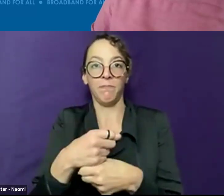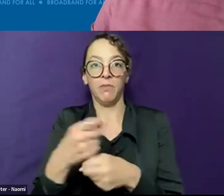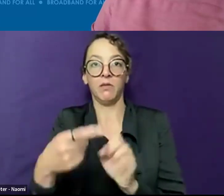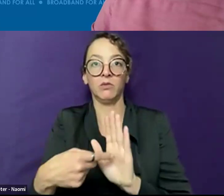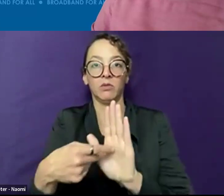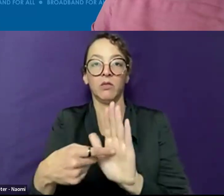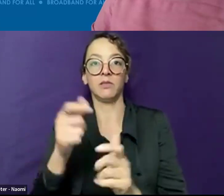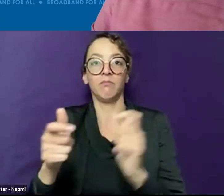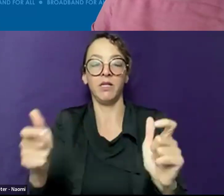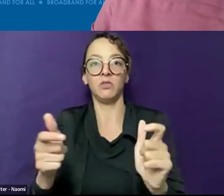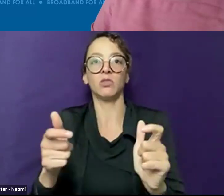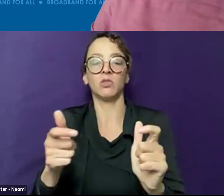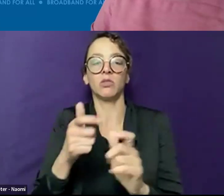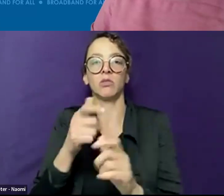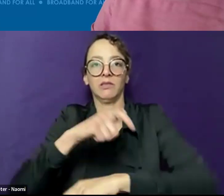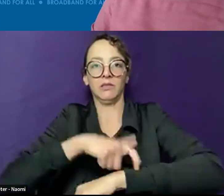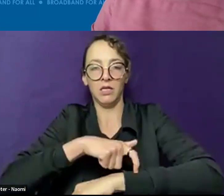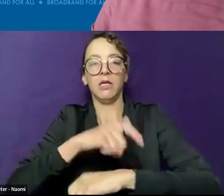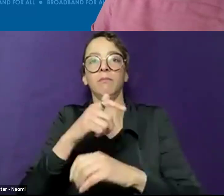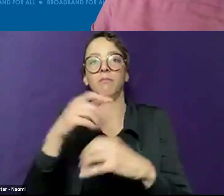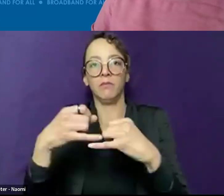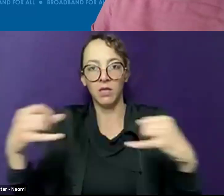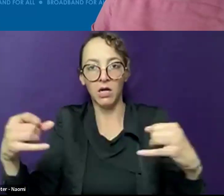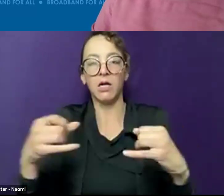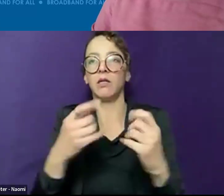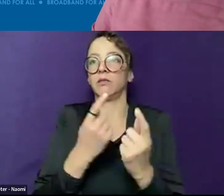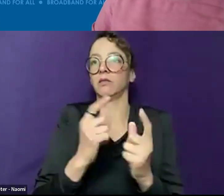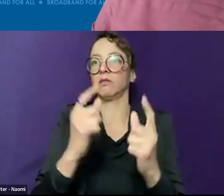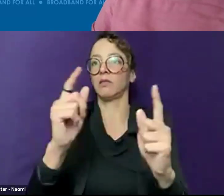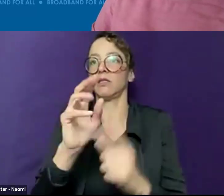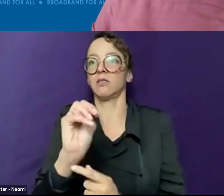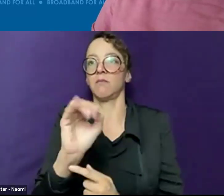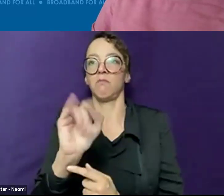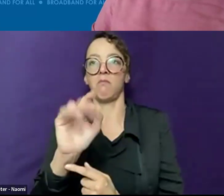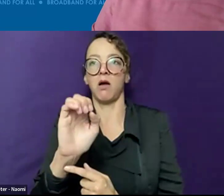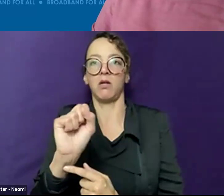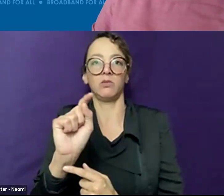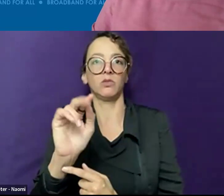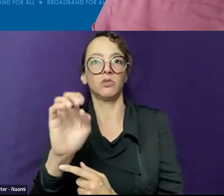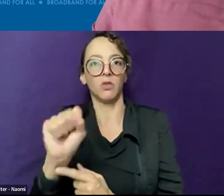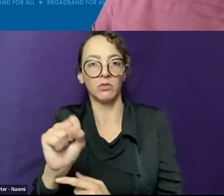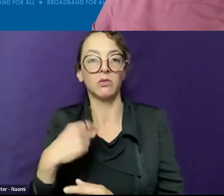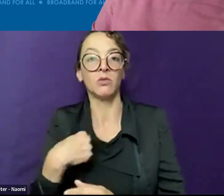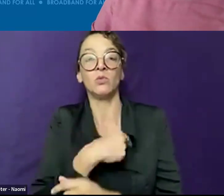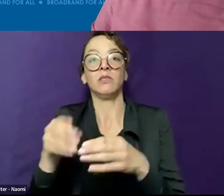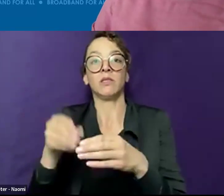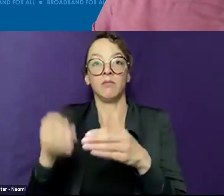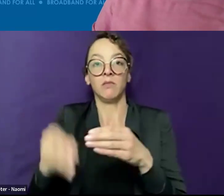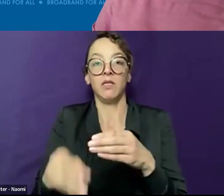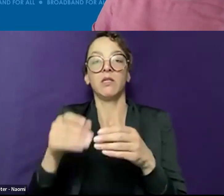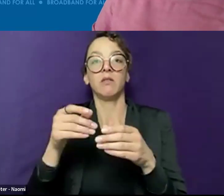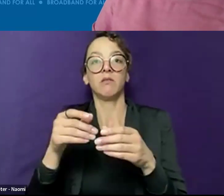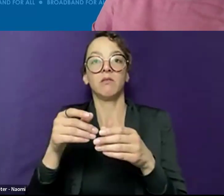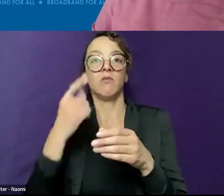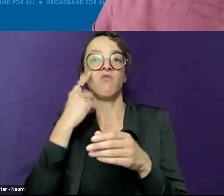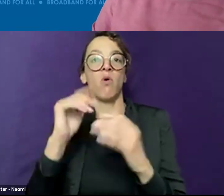major milestones we completed the State's Digital Equity Plan and turn that in on March 28th. The